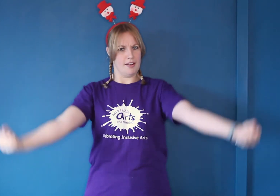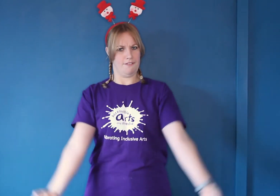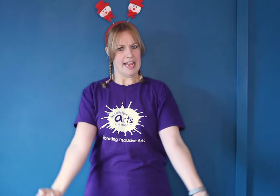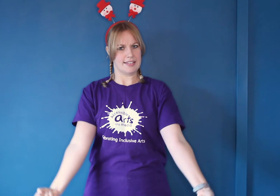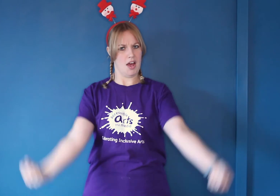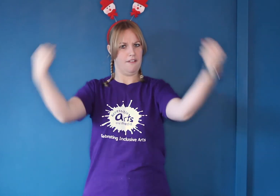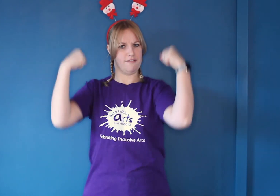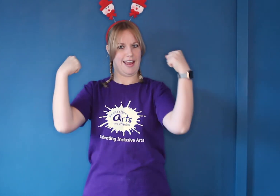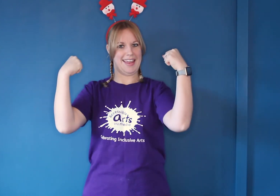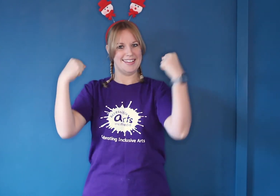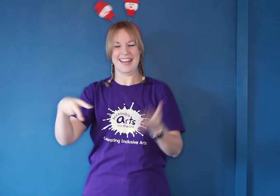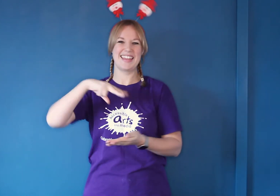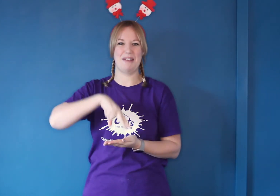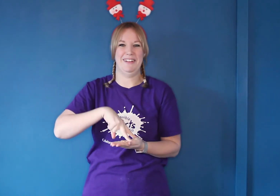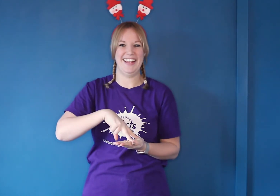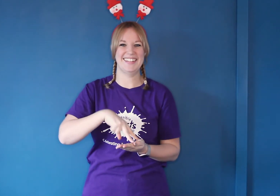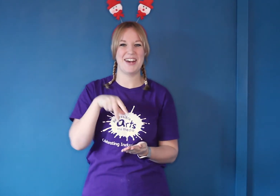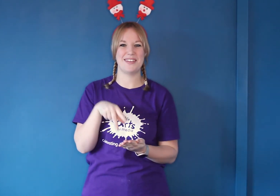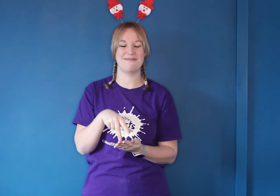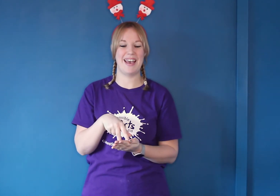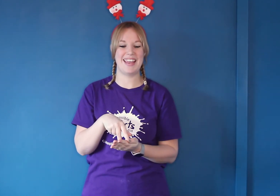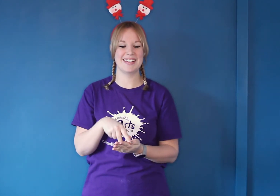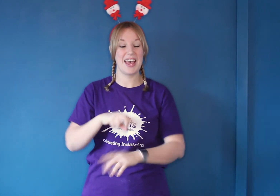To face unafraid, the plans that we’ve made.